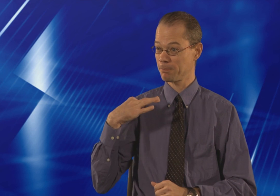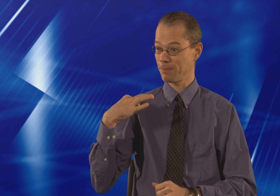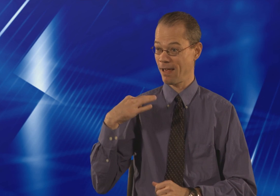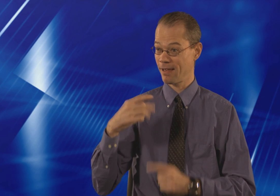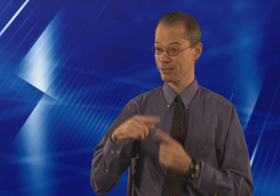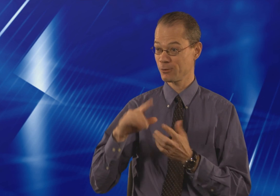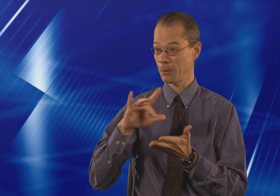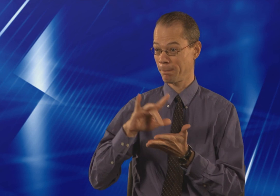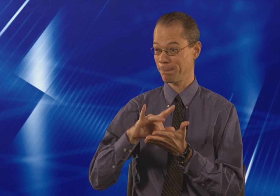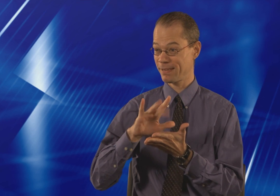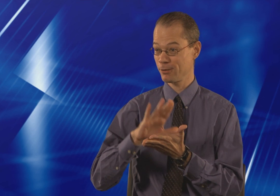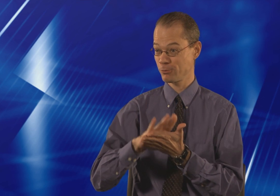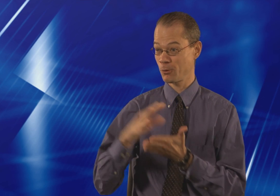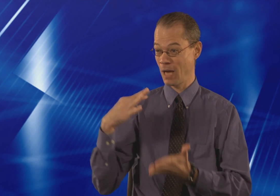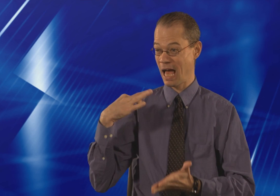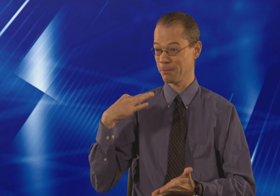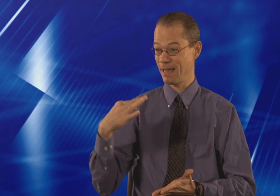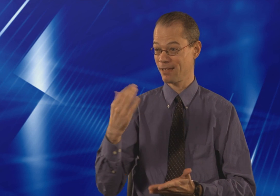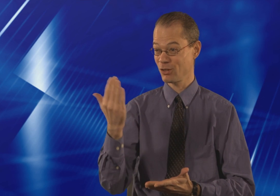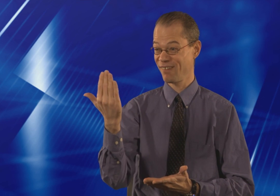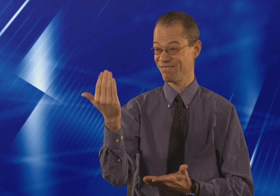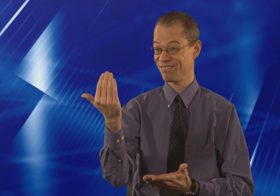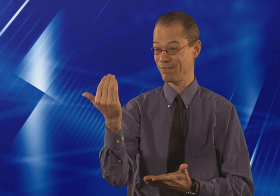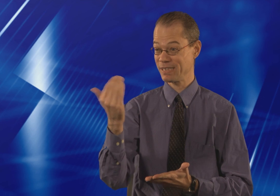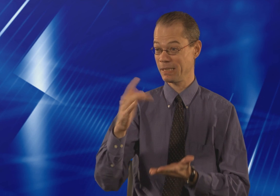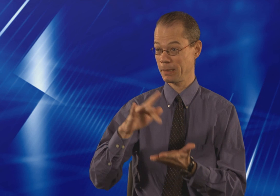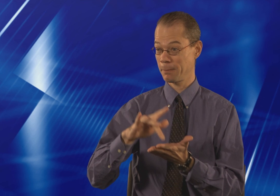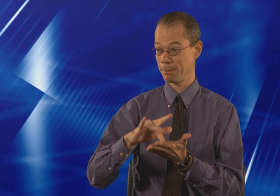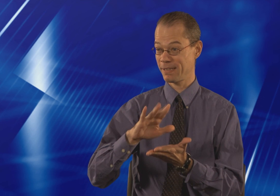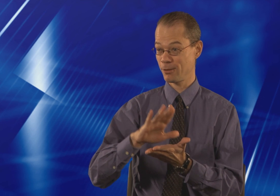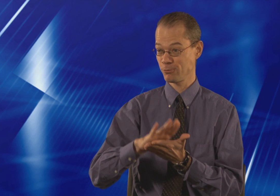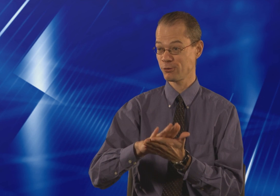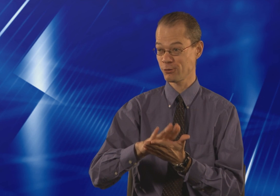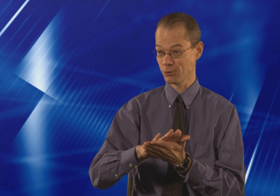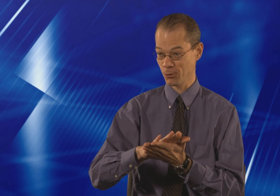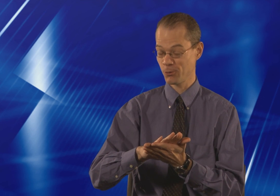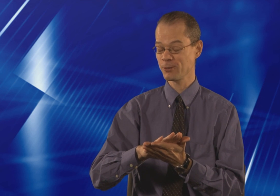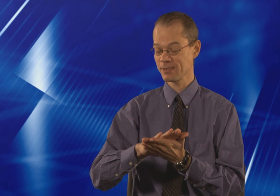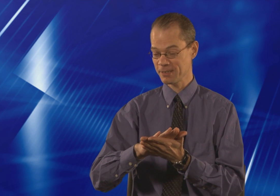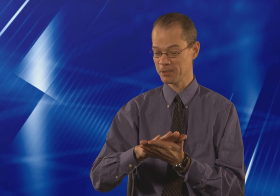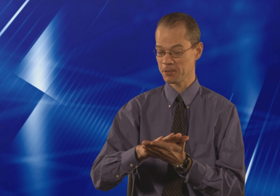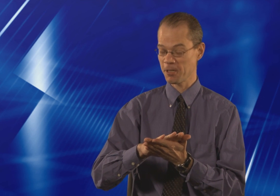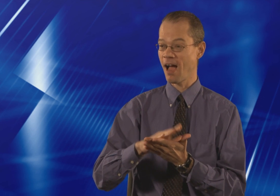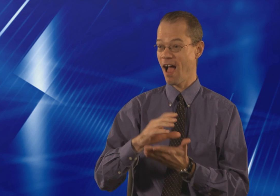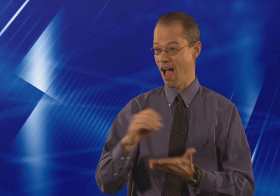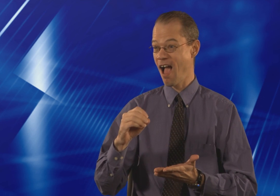When I applied to medical school, I applied to 15 of them.